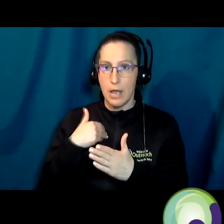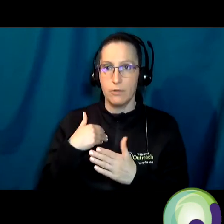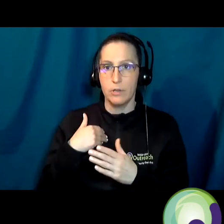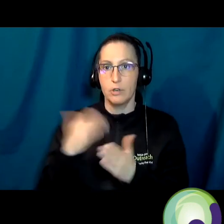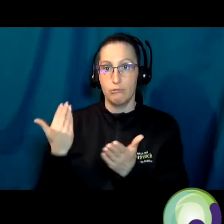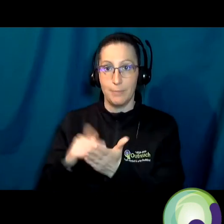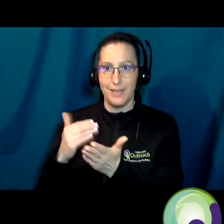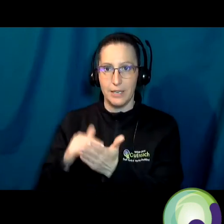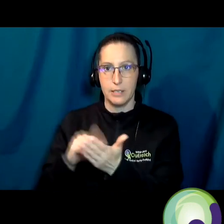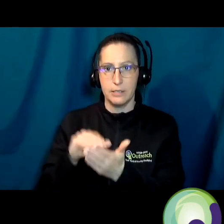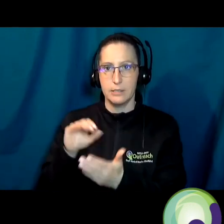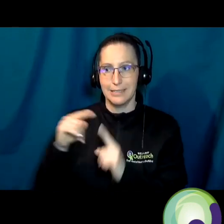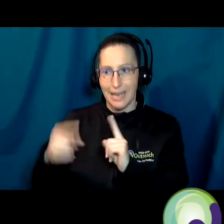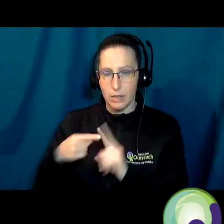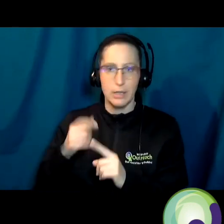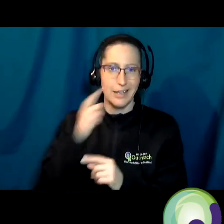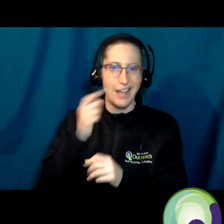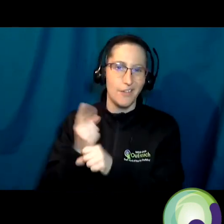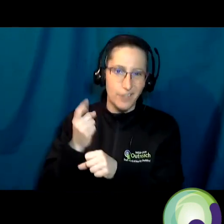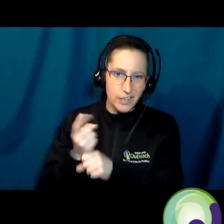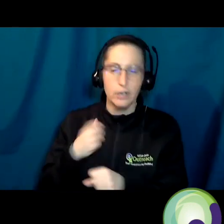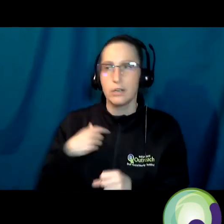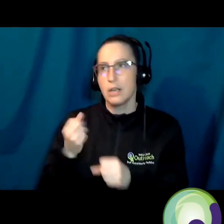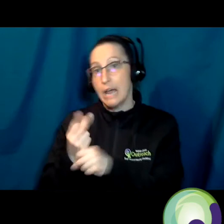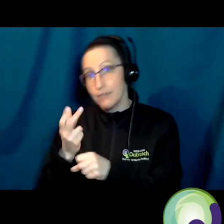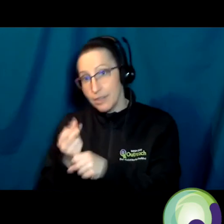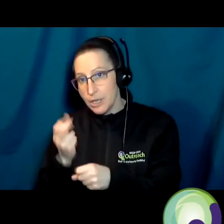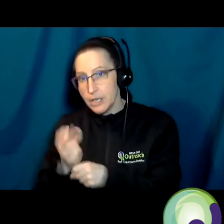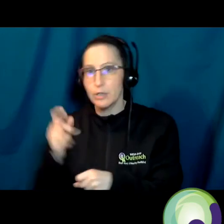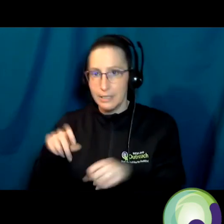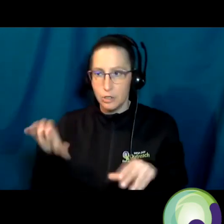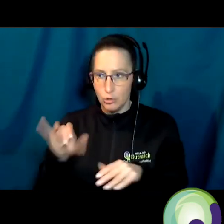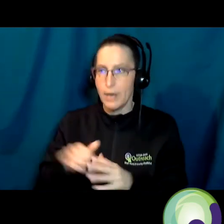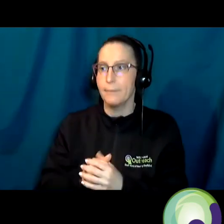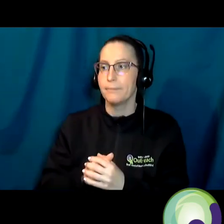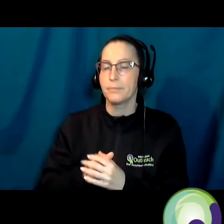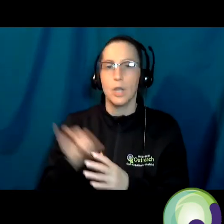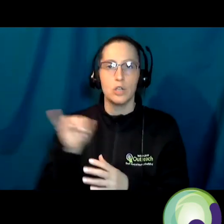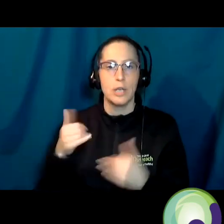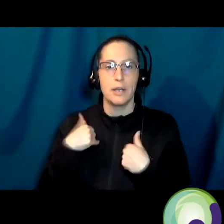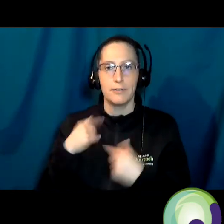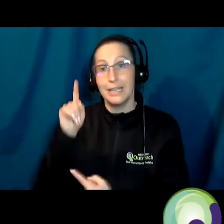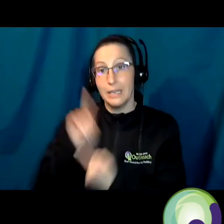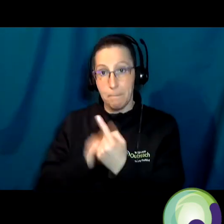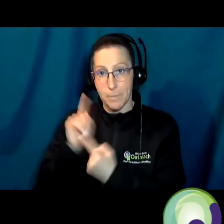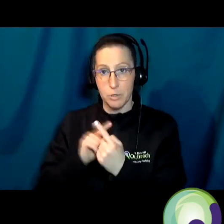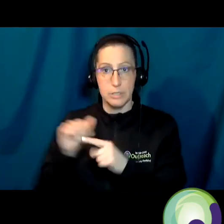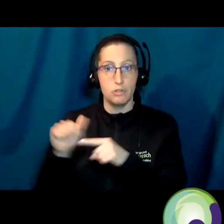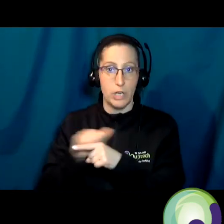need to do them every year or every three years. And then we also have in person training based on